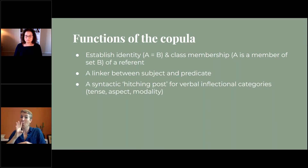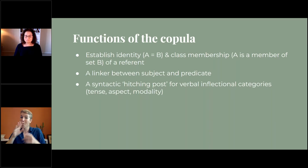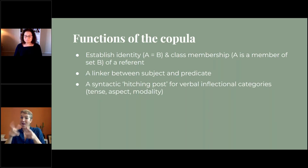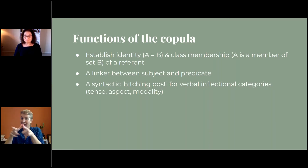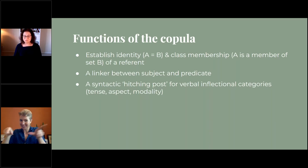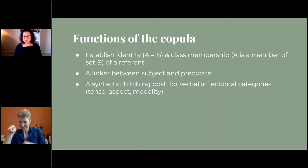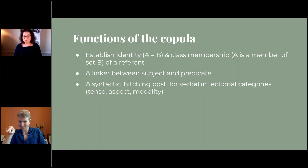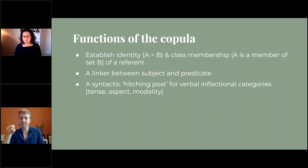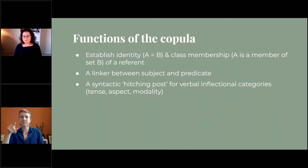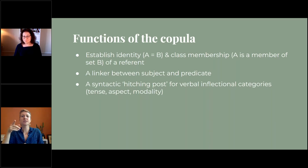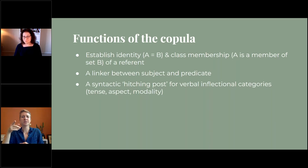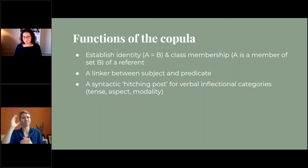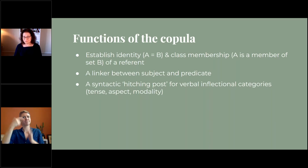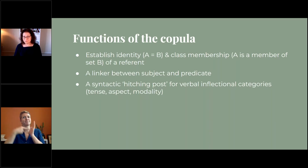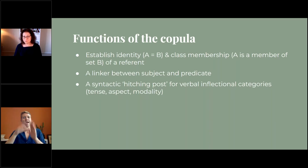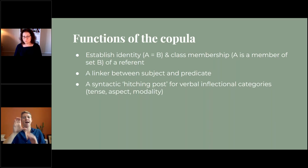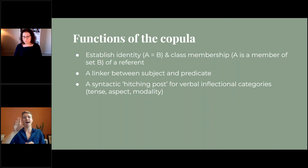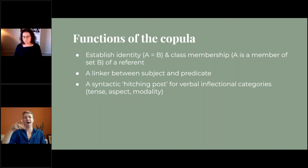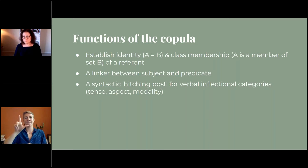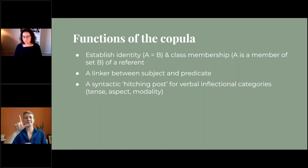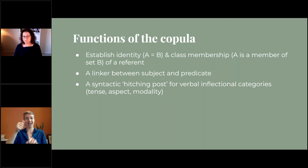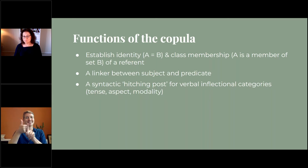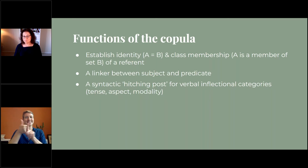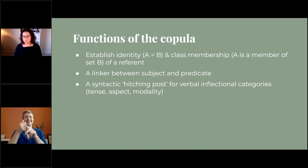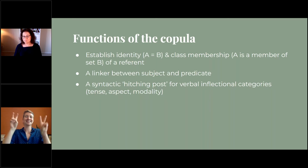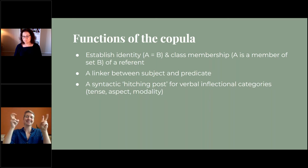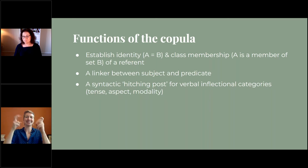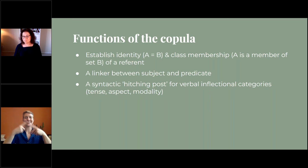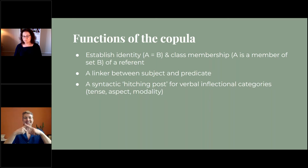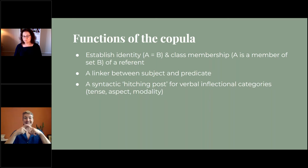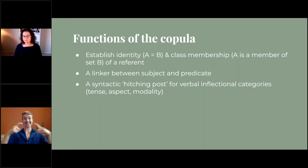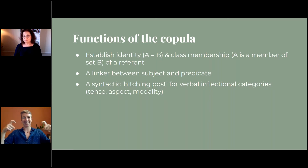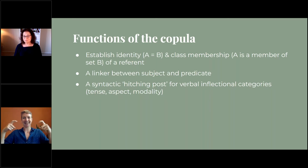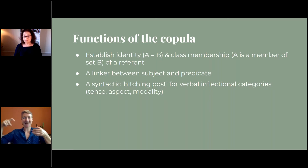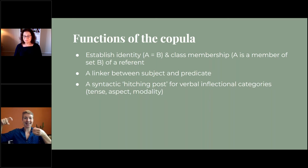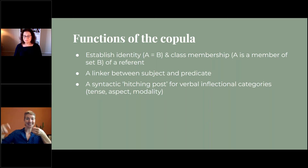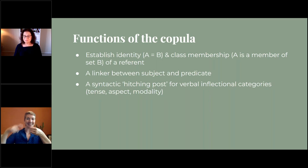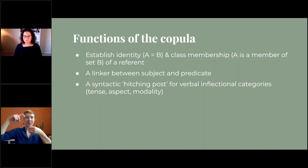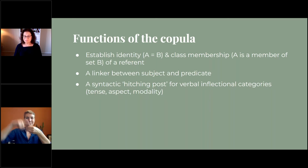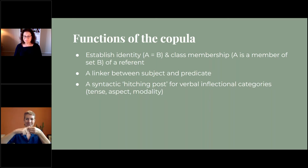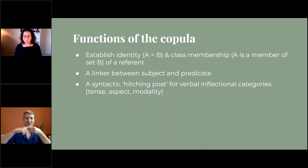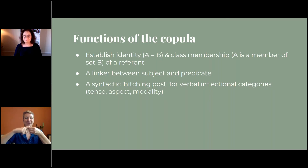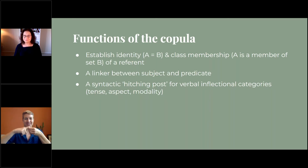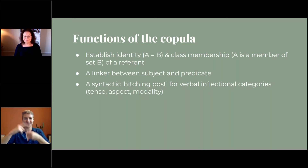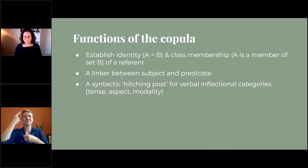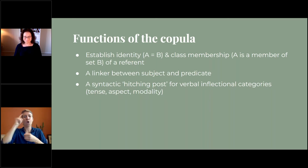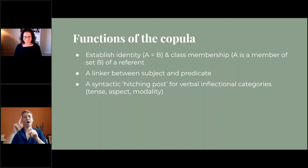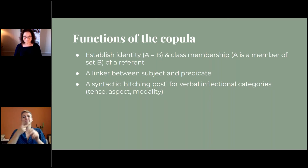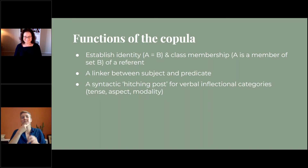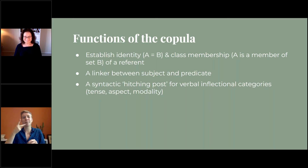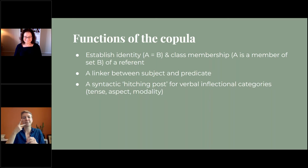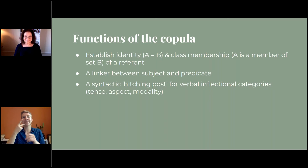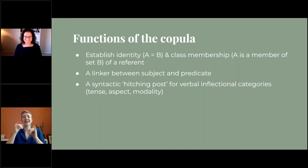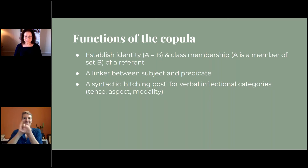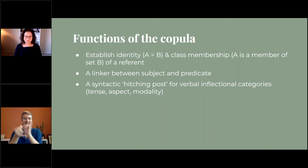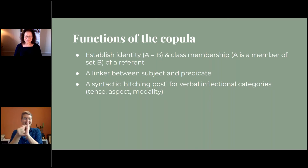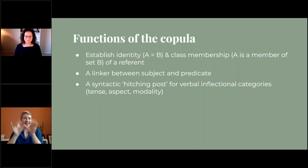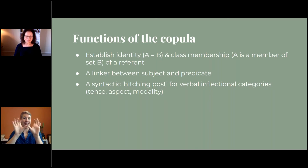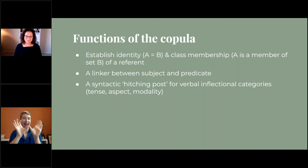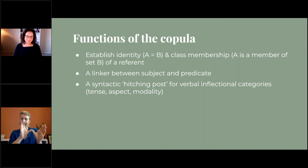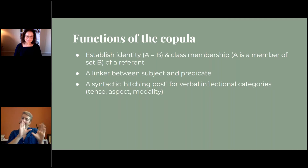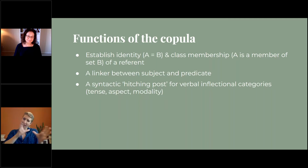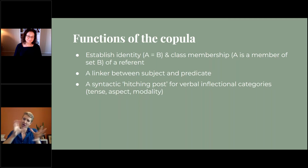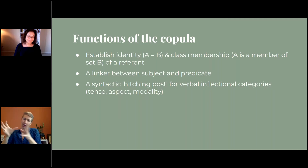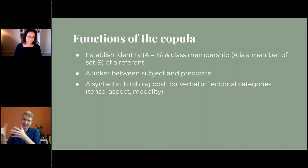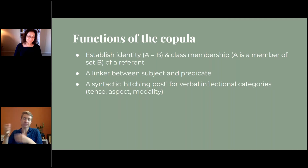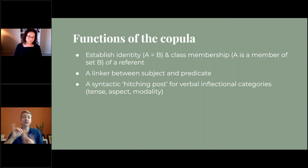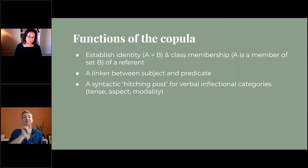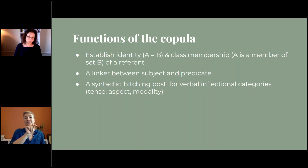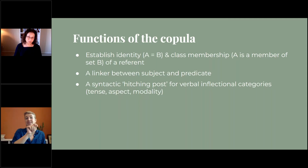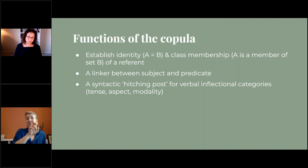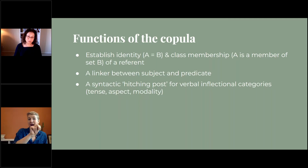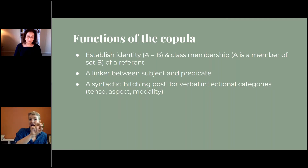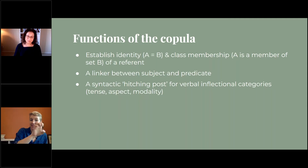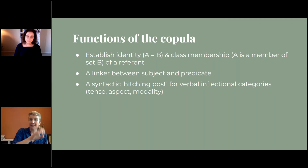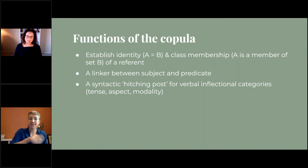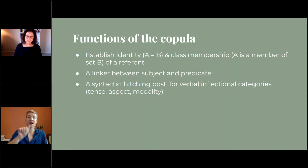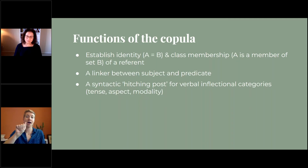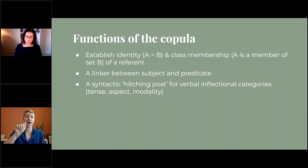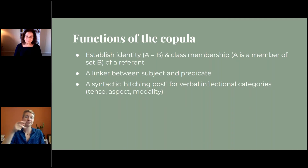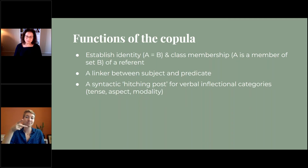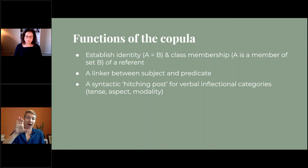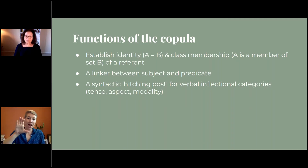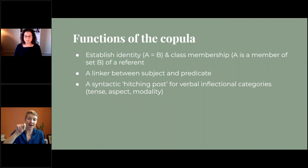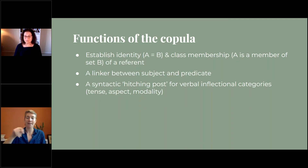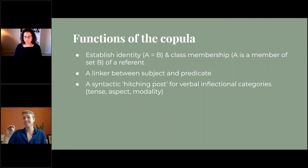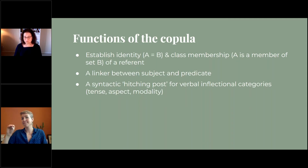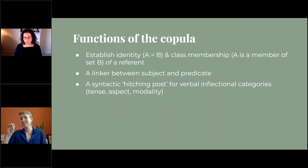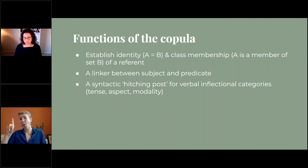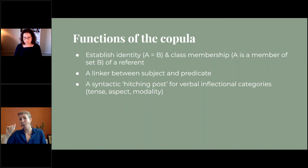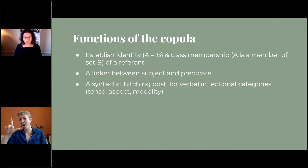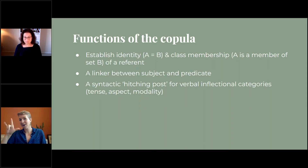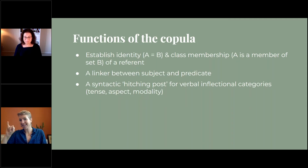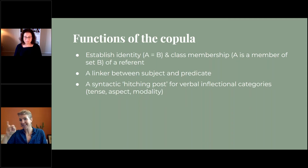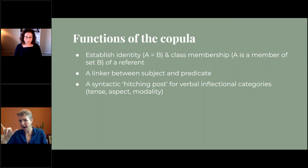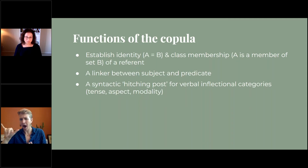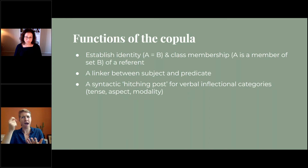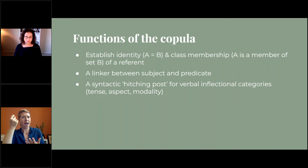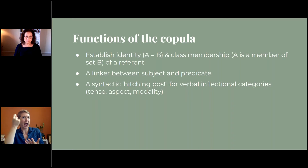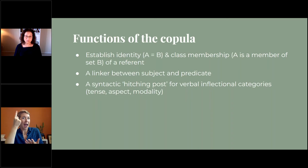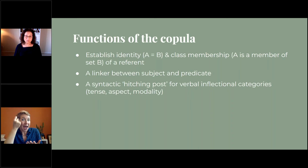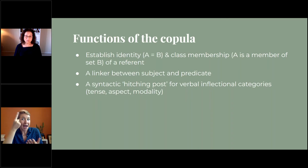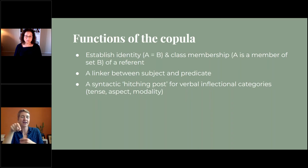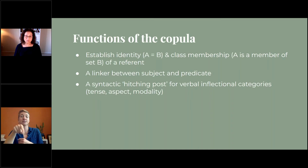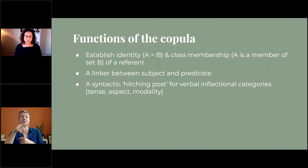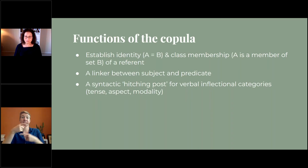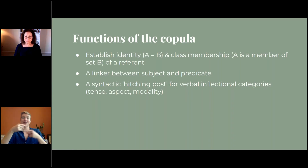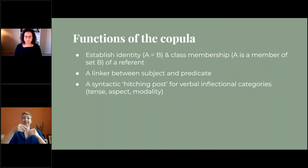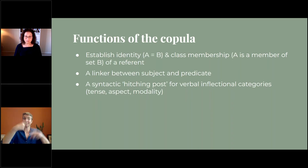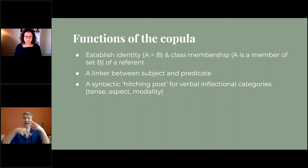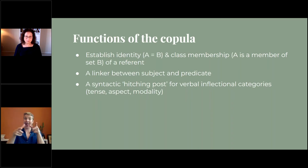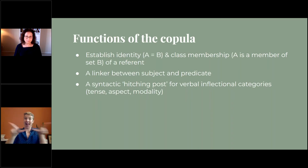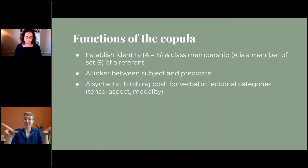Based on literature reviews of spoken language, copulas have been described as something called a syntactic hitching post for verbal inflection categories, such as tense, aspect and modality.